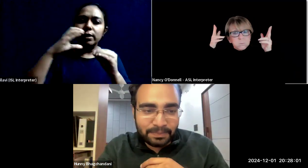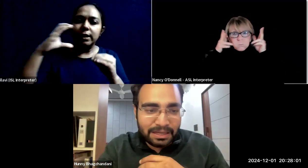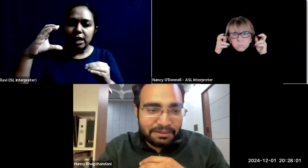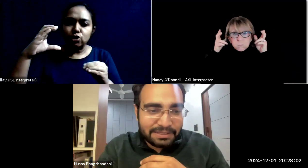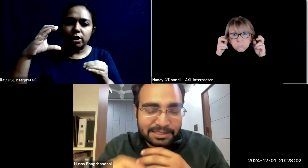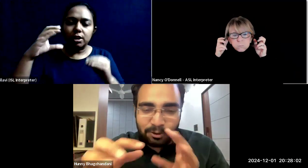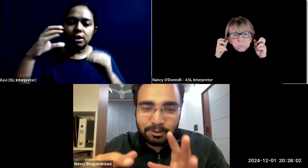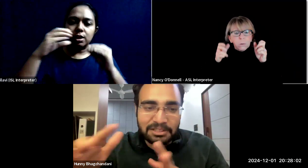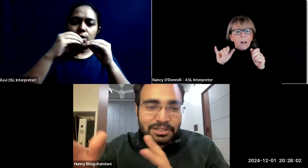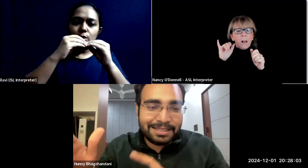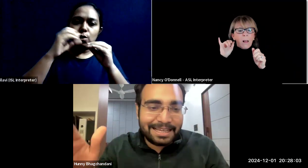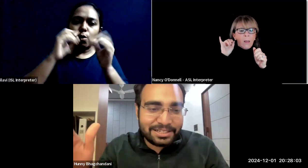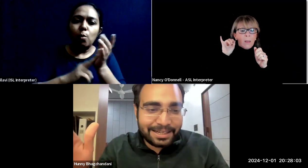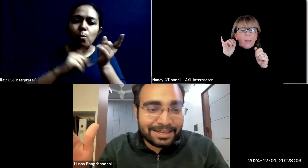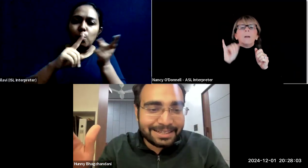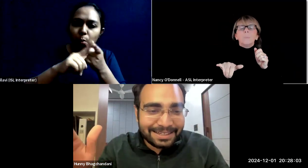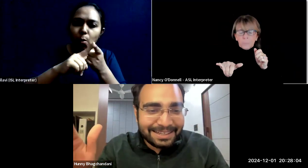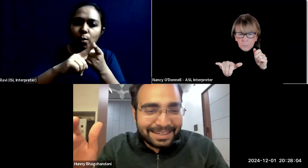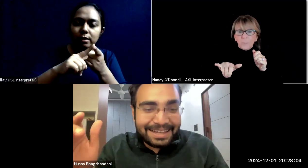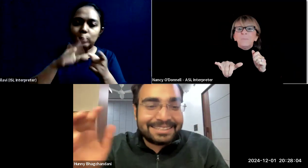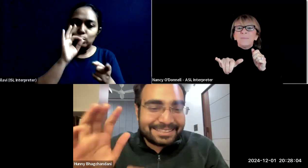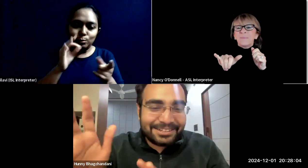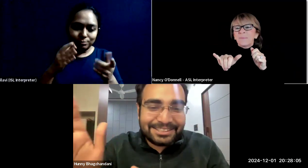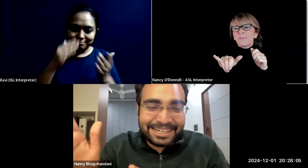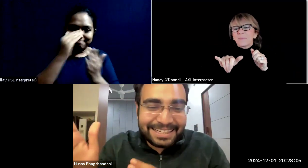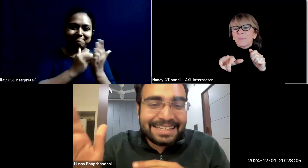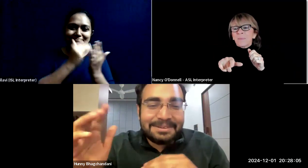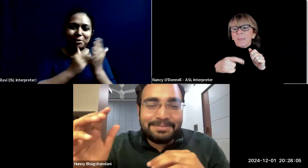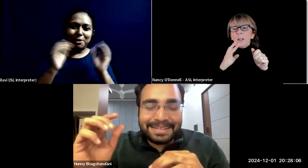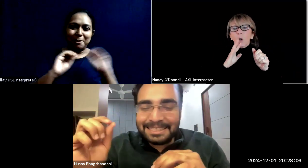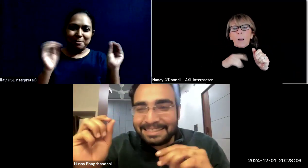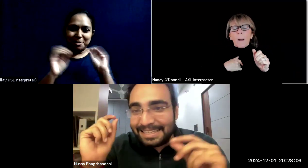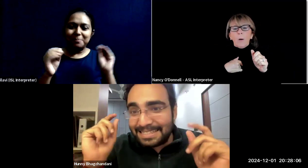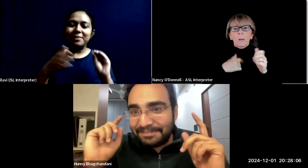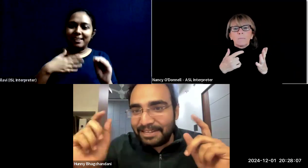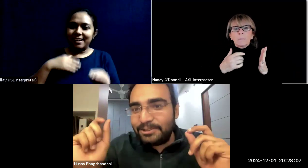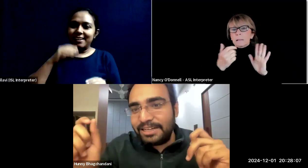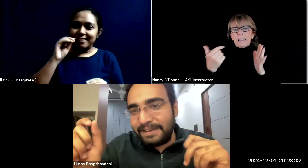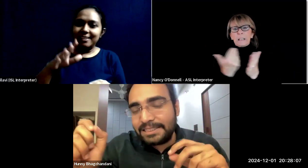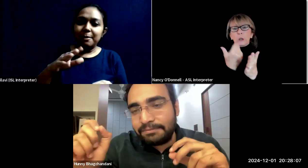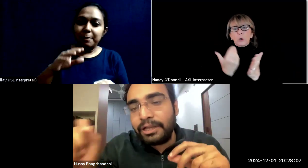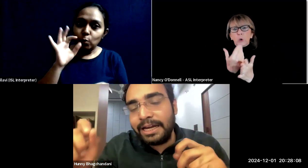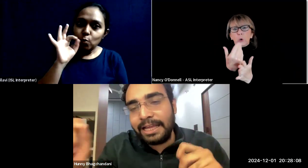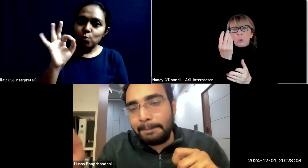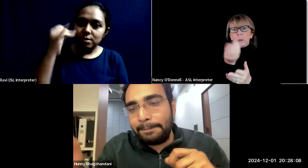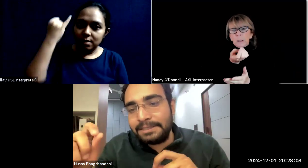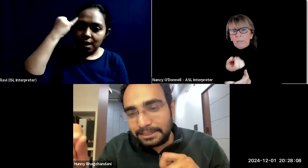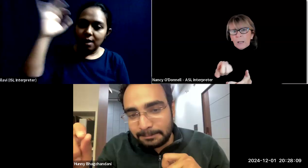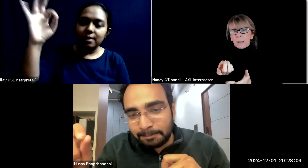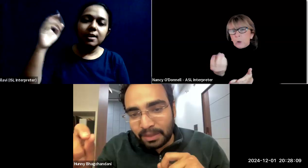which is not mentioned in the agenda. Sorry, Geri. But this is a very good device for hearing impaired person